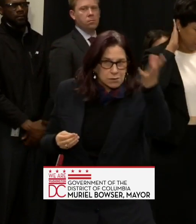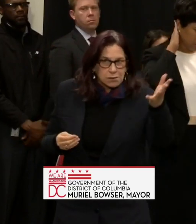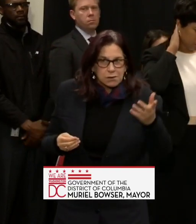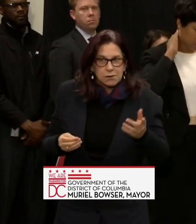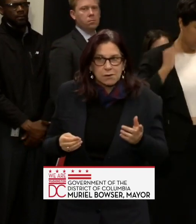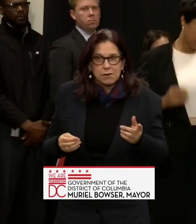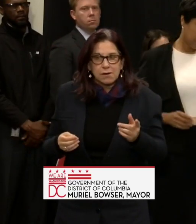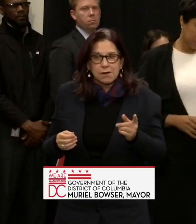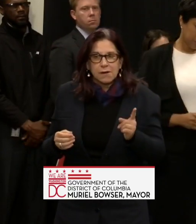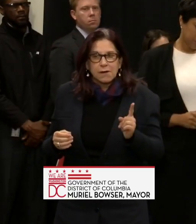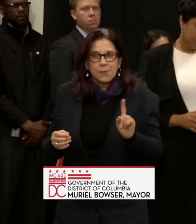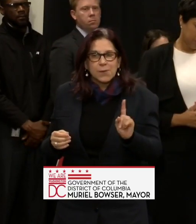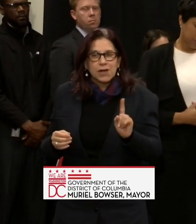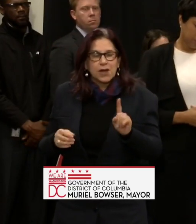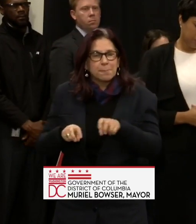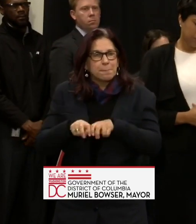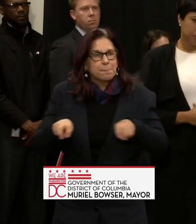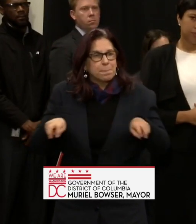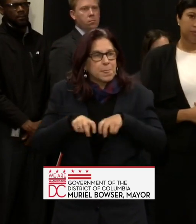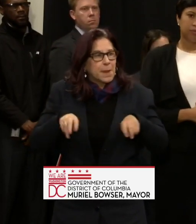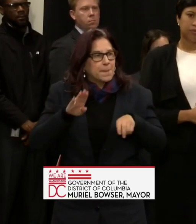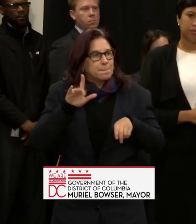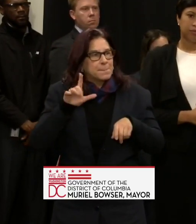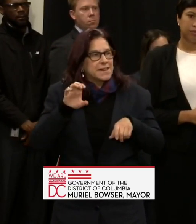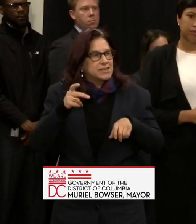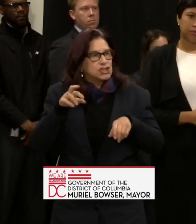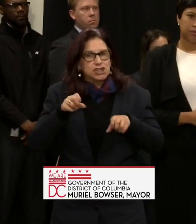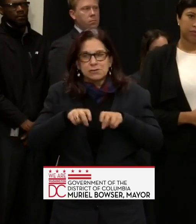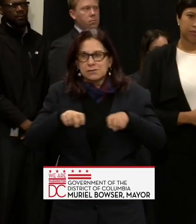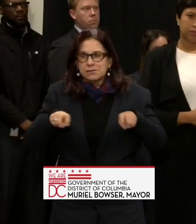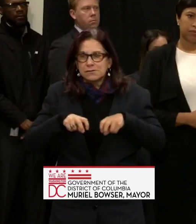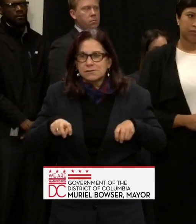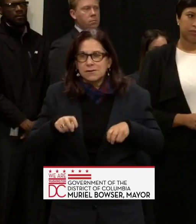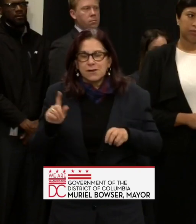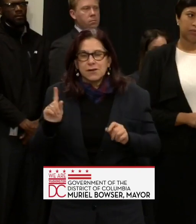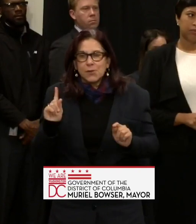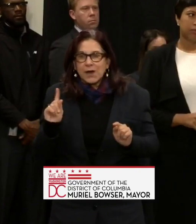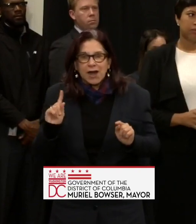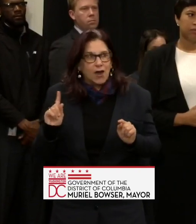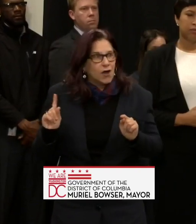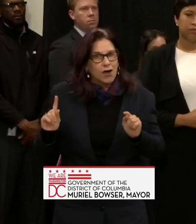THEY ARE GOING TO USE FOR THEIR USE AND THEN WHAT COMES OPEN SO WE HAVE THE PERMITS AGAIN THE CITY HAS APPROVED ALL THREE